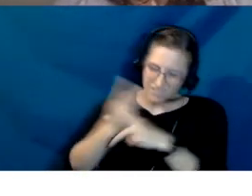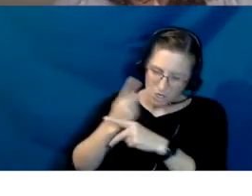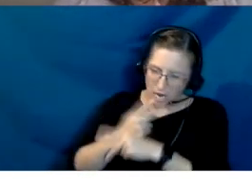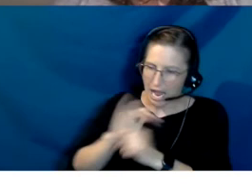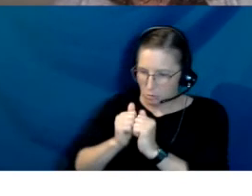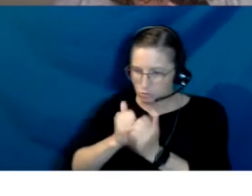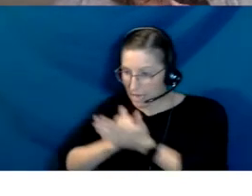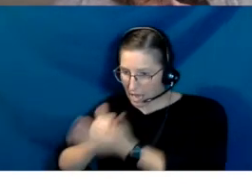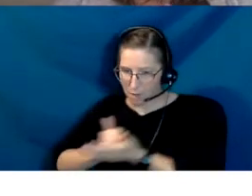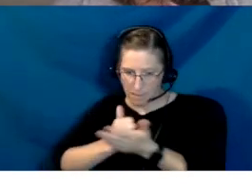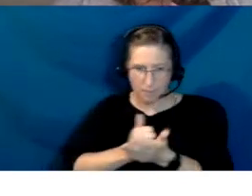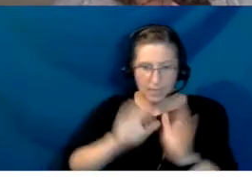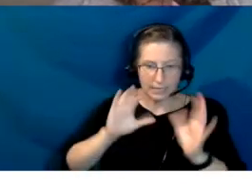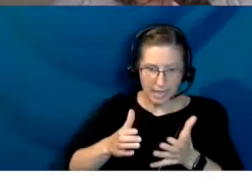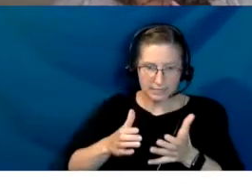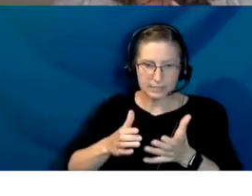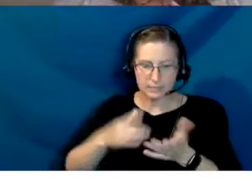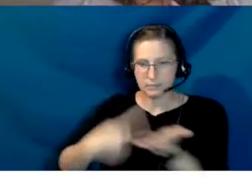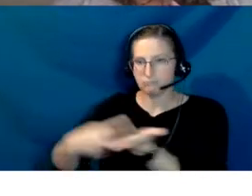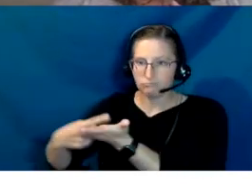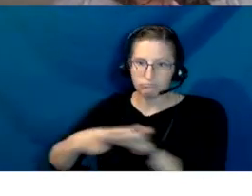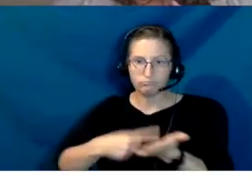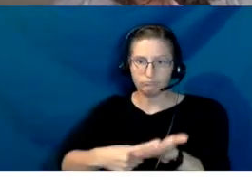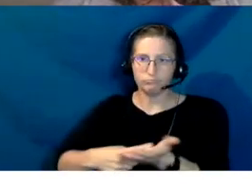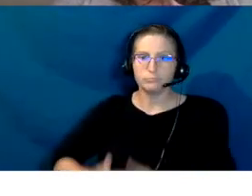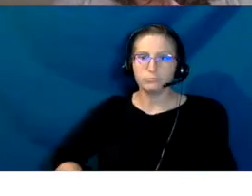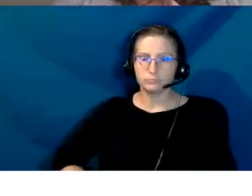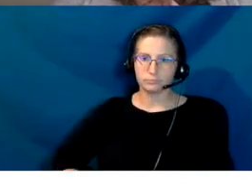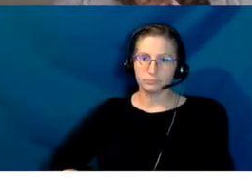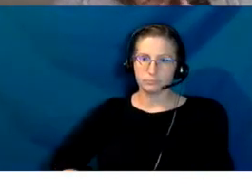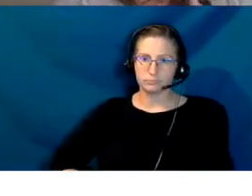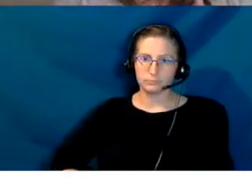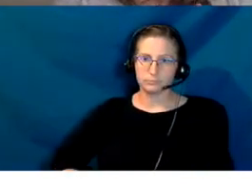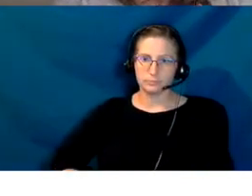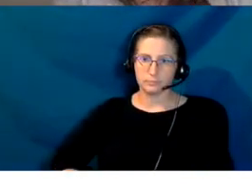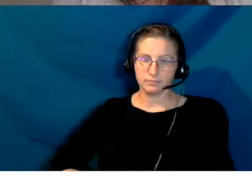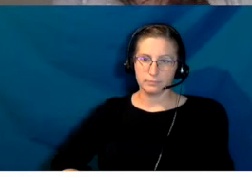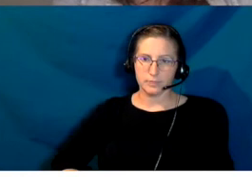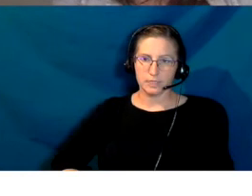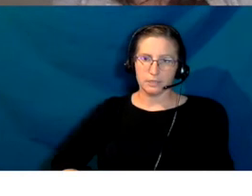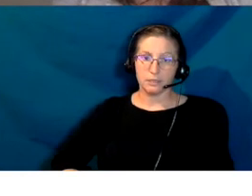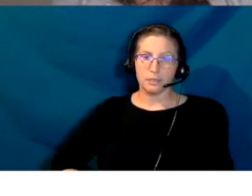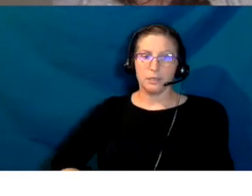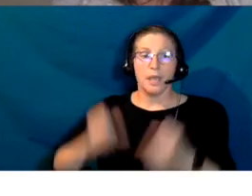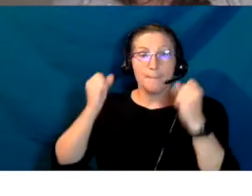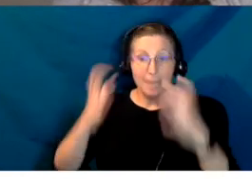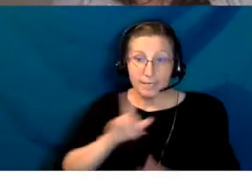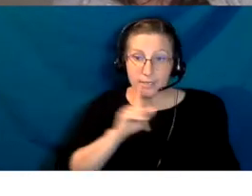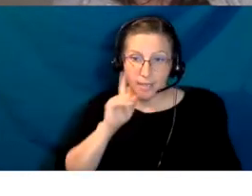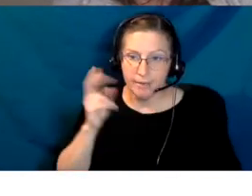require a tactile component to accessing communication. So this tactile component, or this, you know,